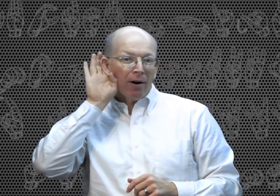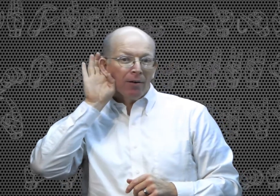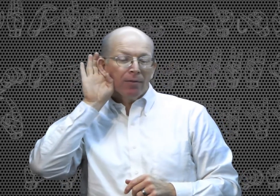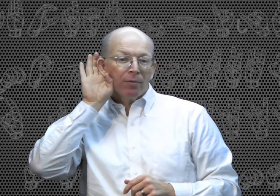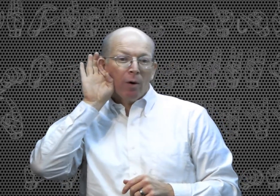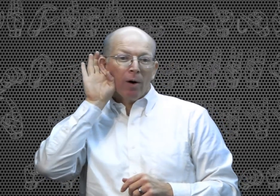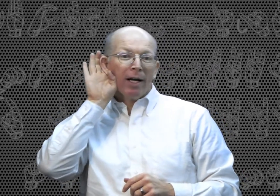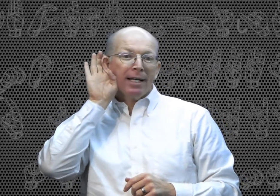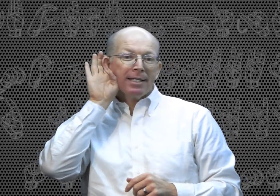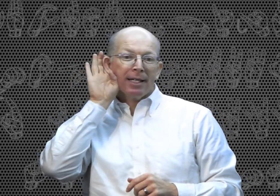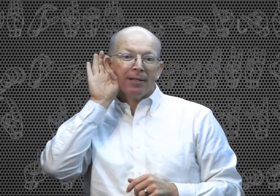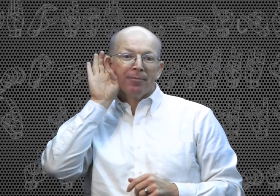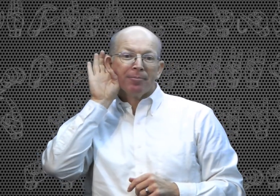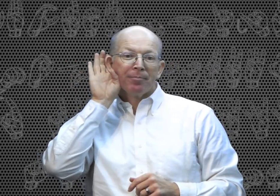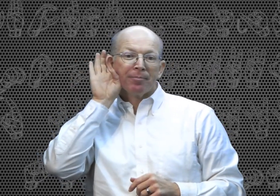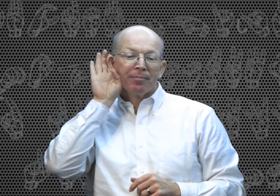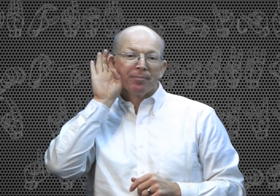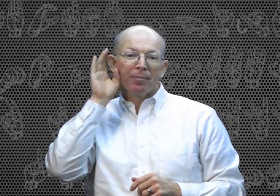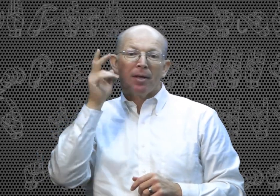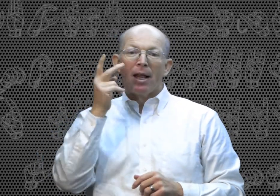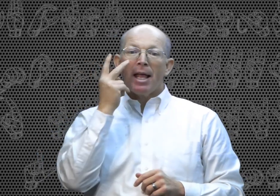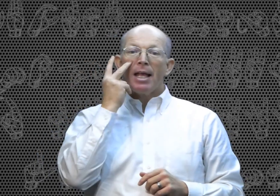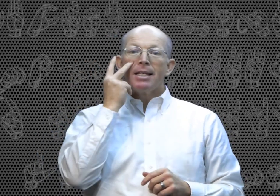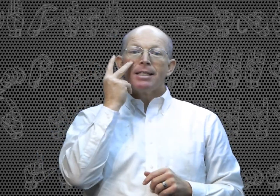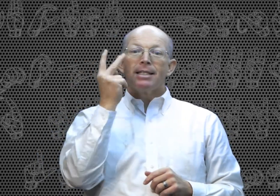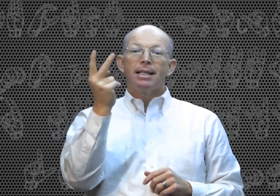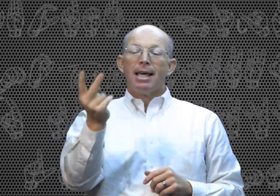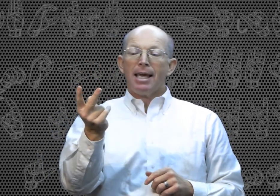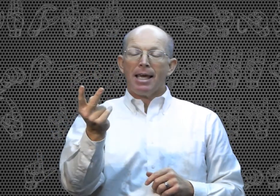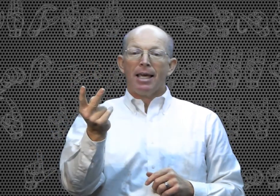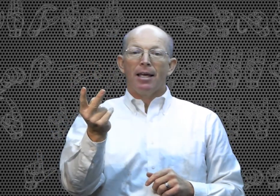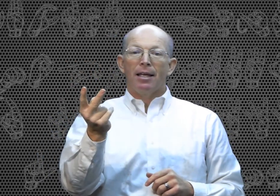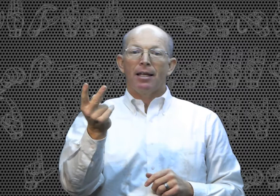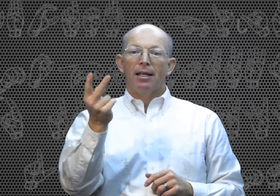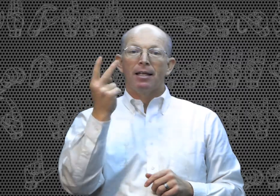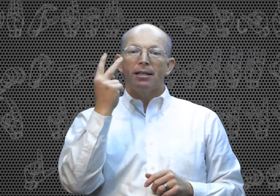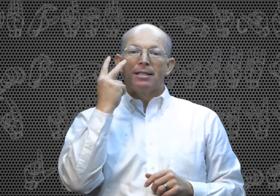HEAR or LISTEN